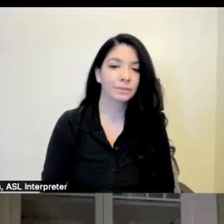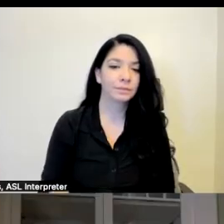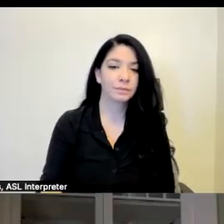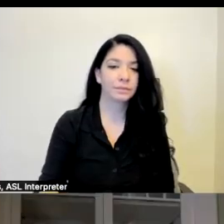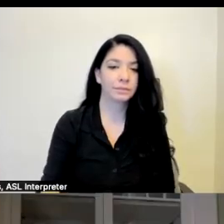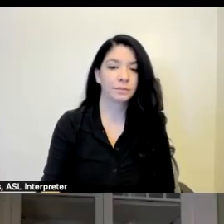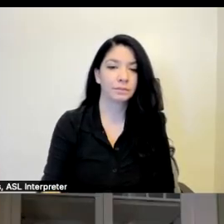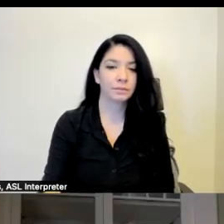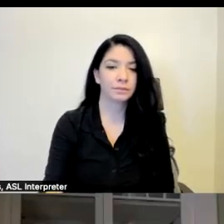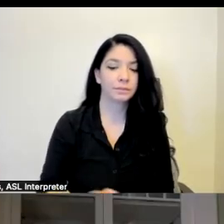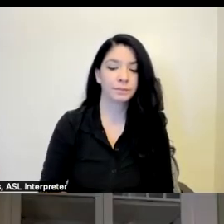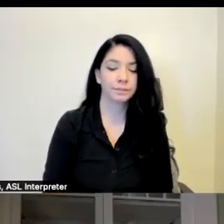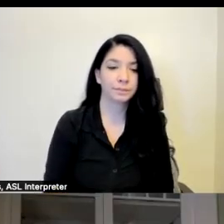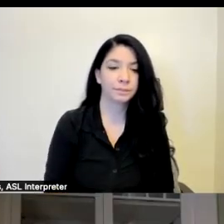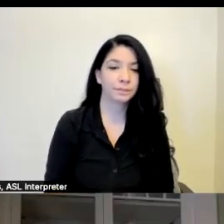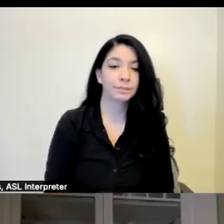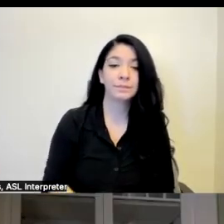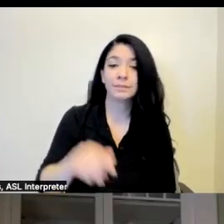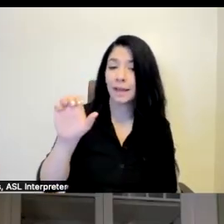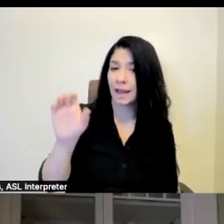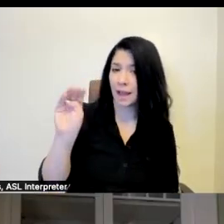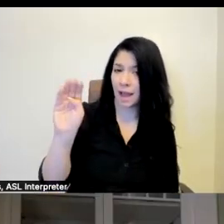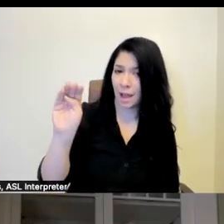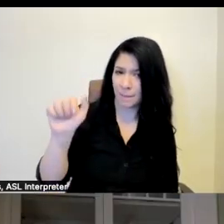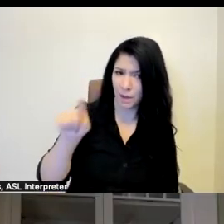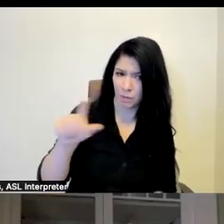And I think, Emma, were you going to talk about this or is this my slide?